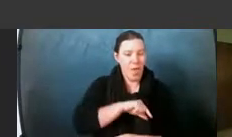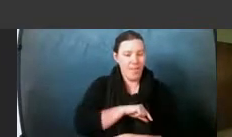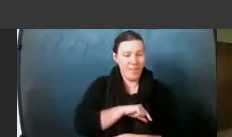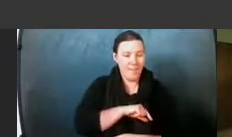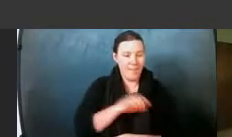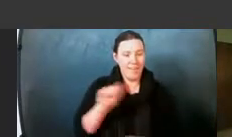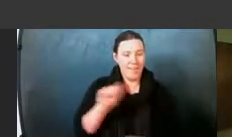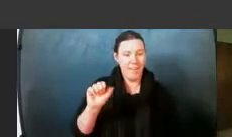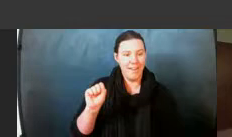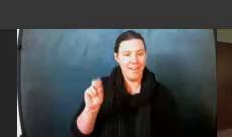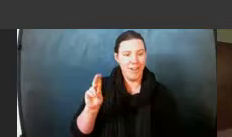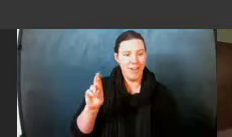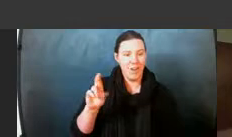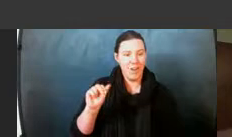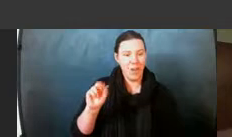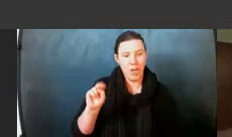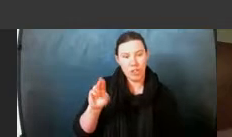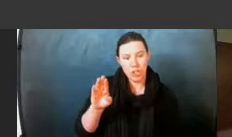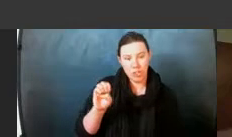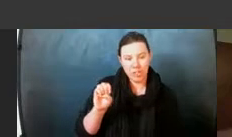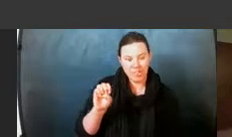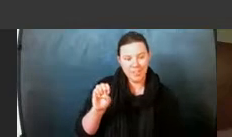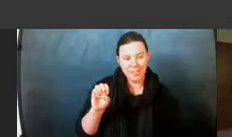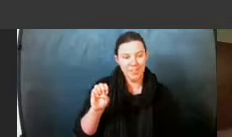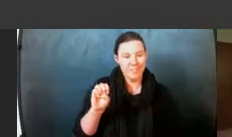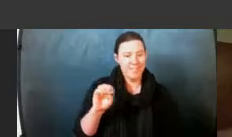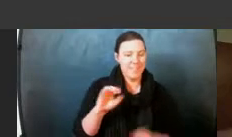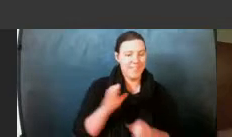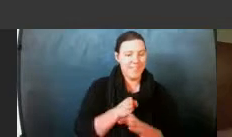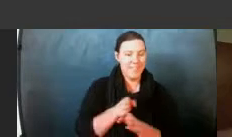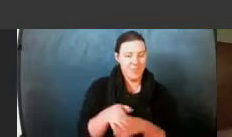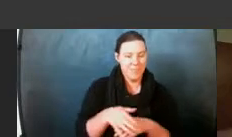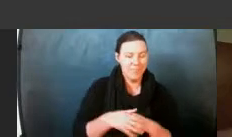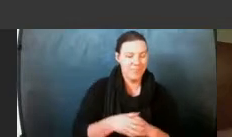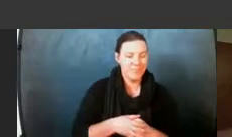Okay, and then we'll go over to, we'll start with Hope.